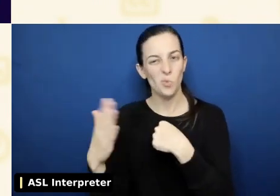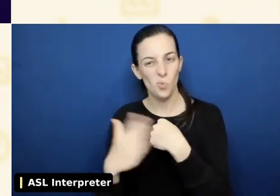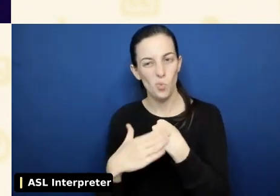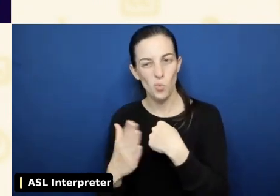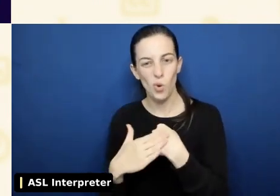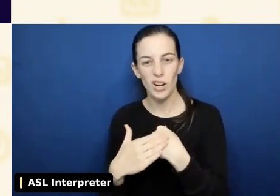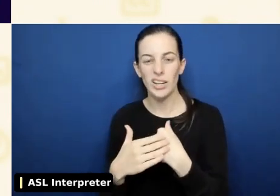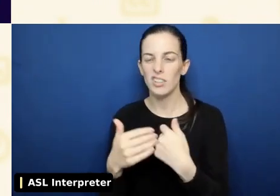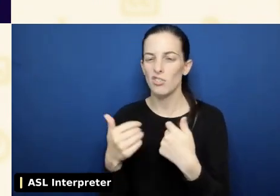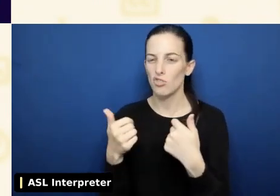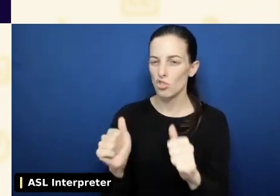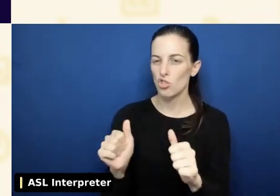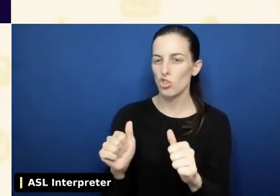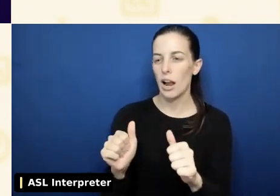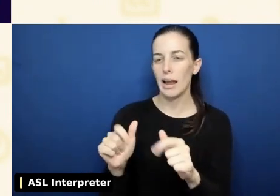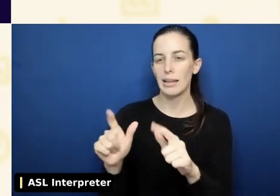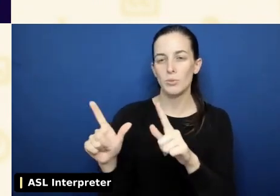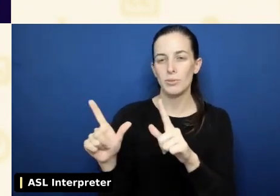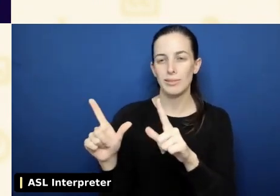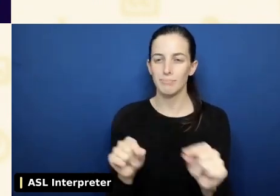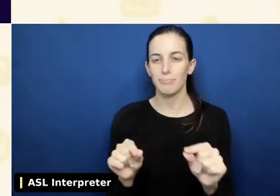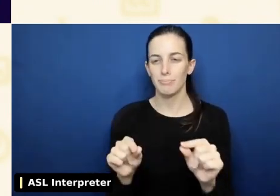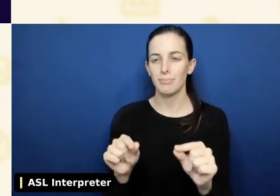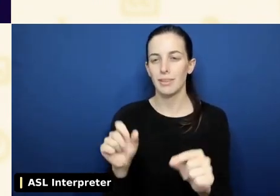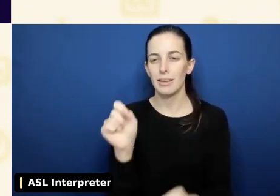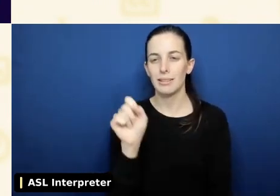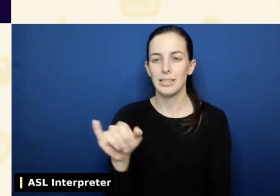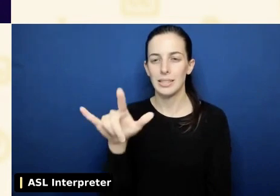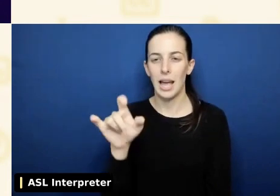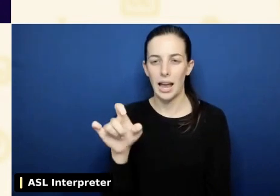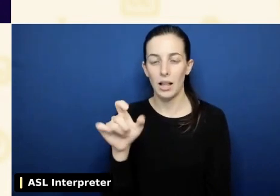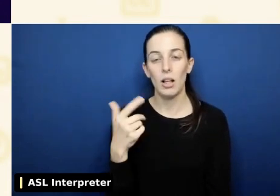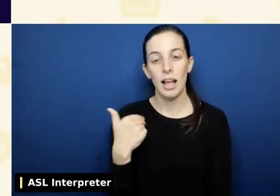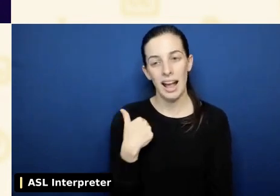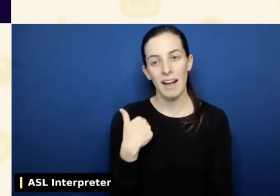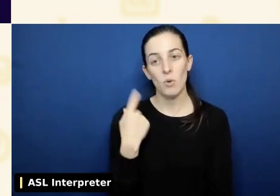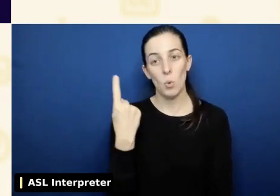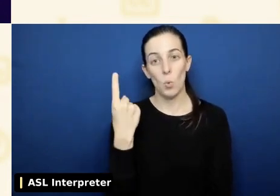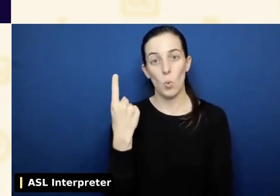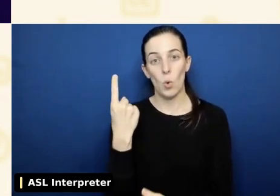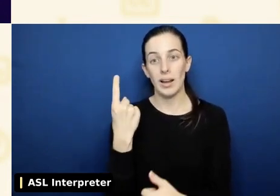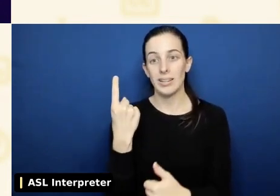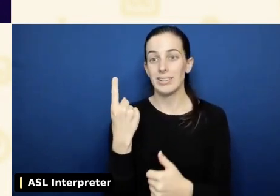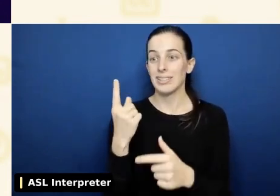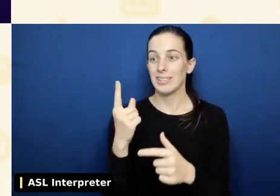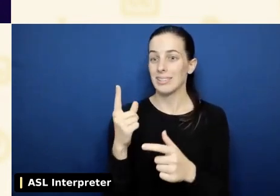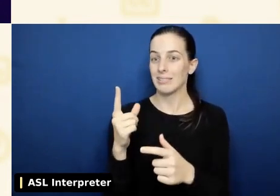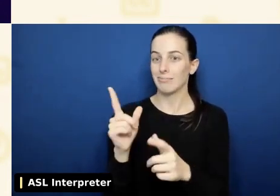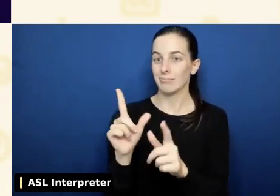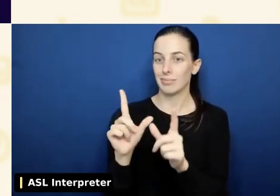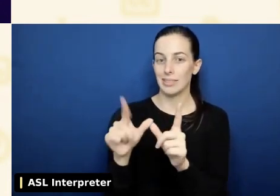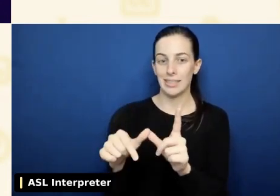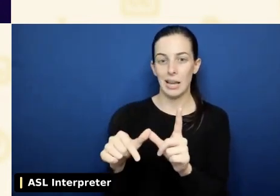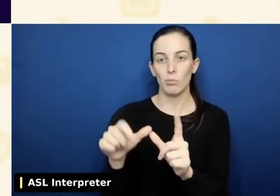So let me show you how that works. There is a disabled styles button in the main accessibility checker panel,